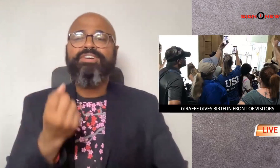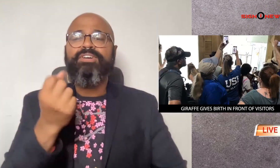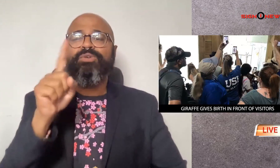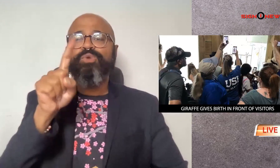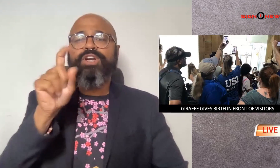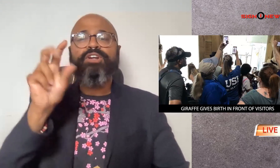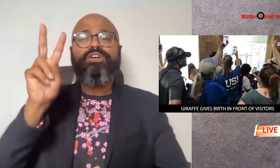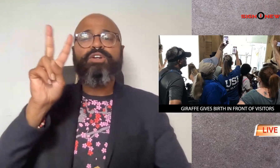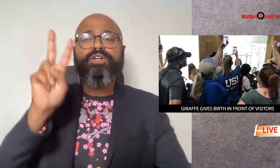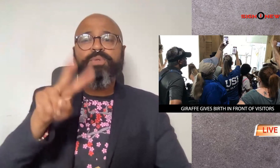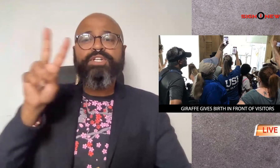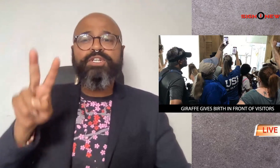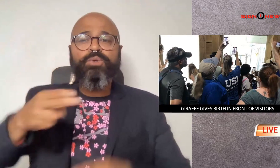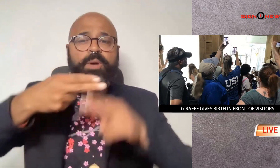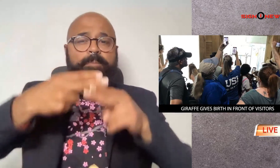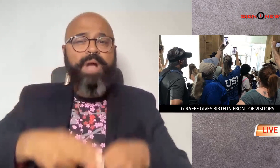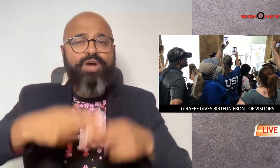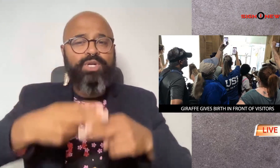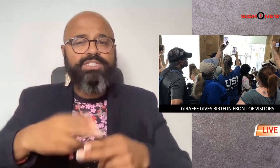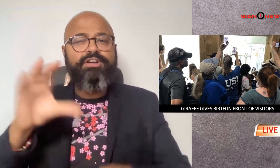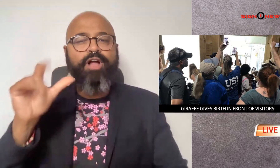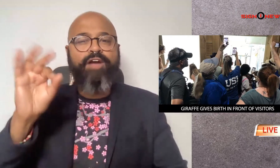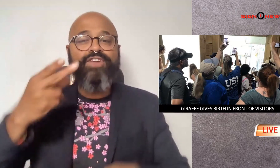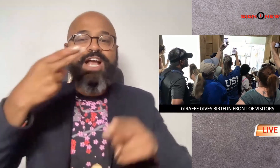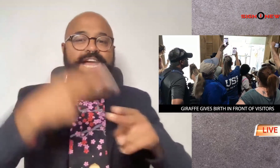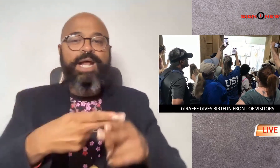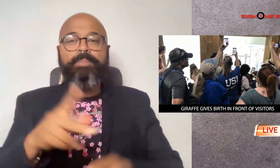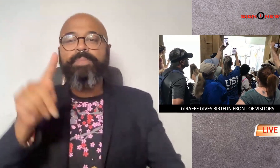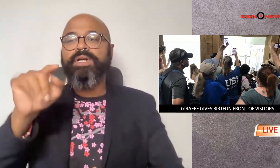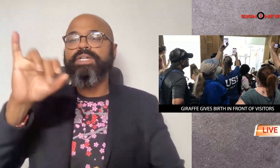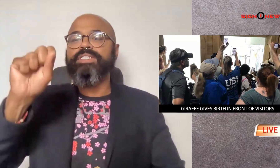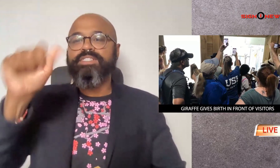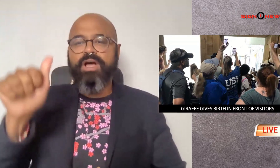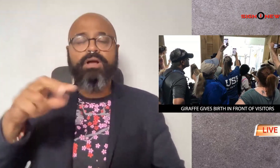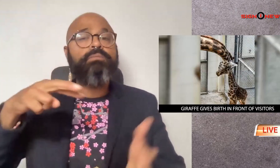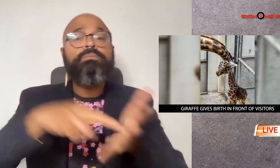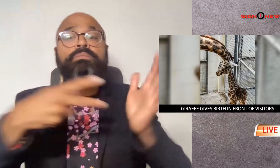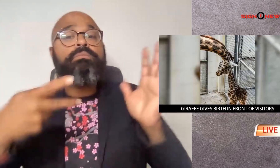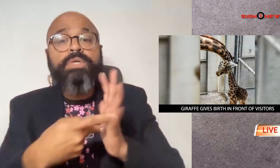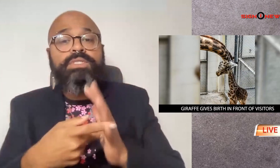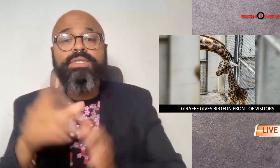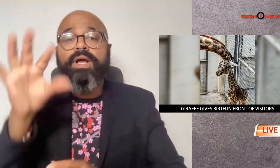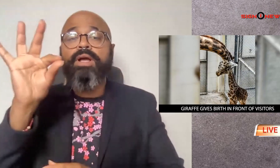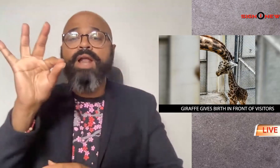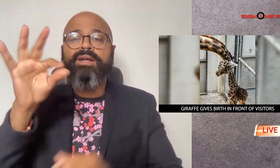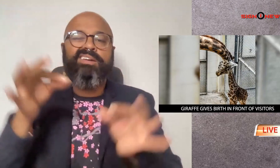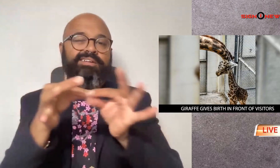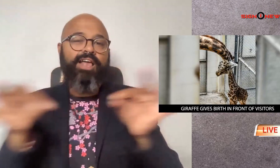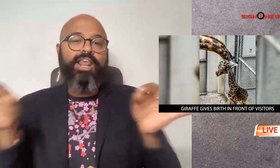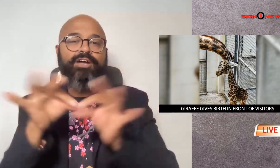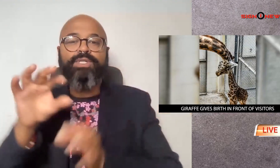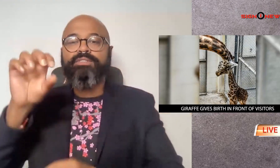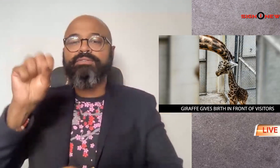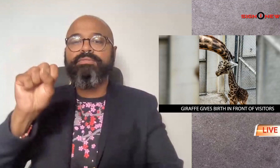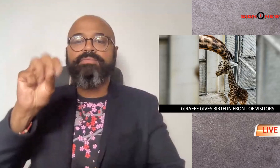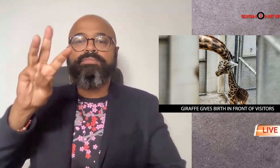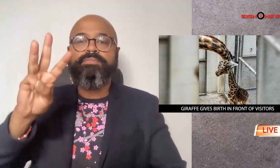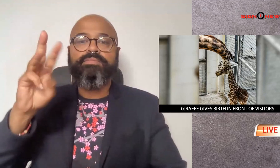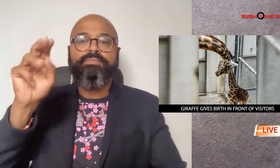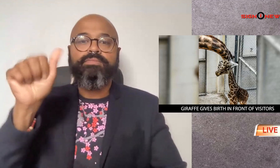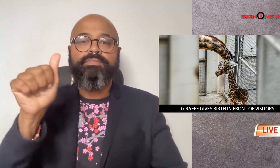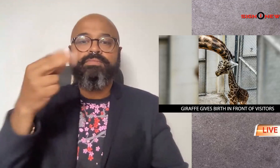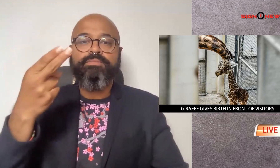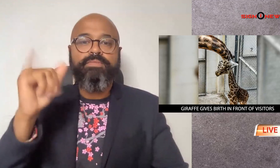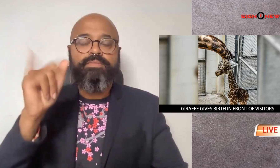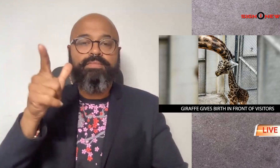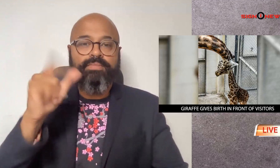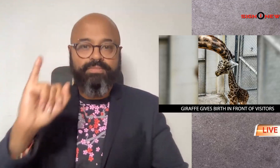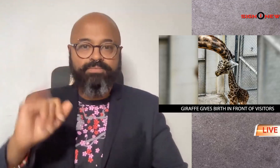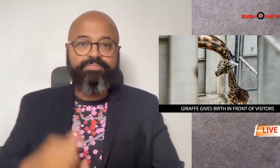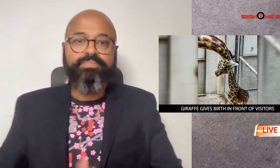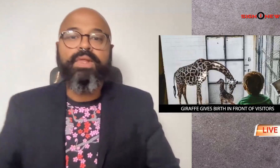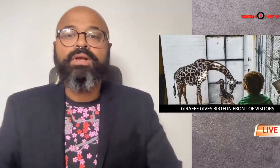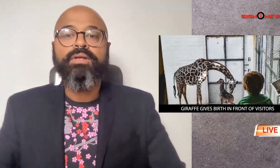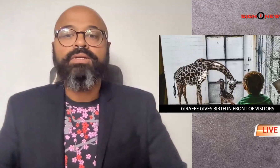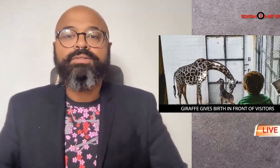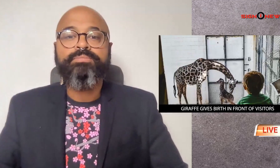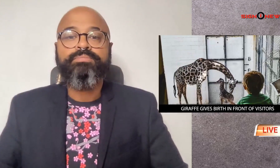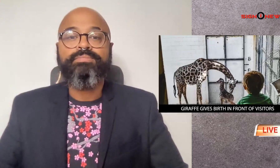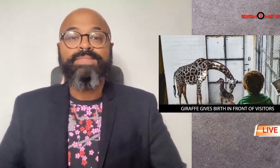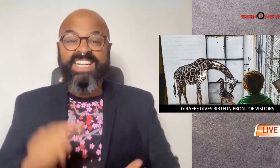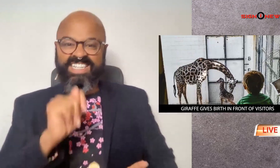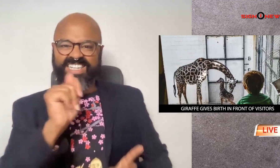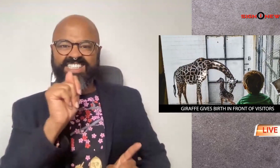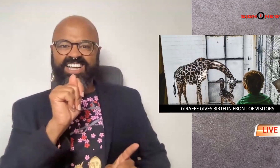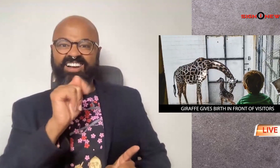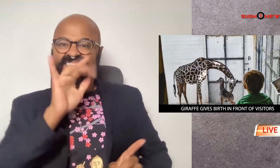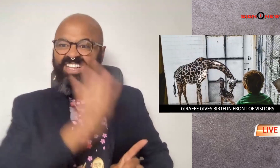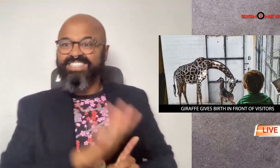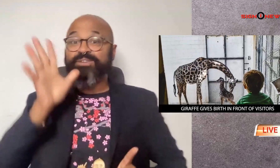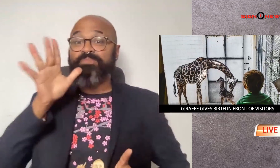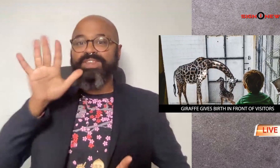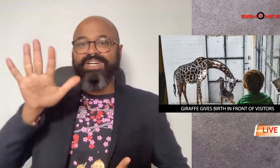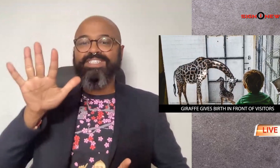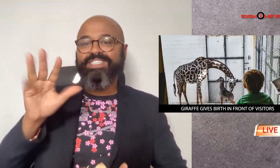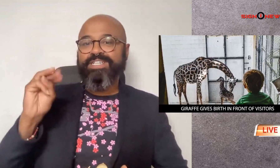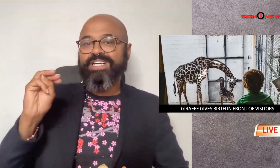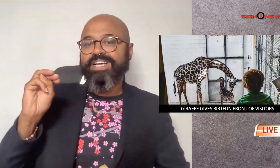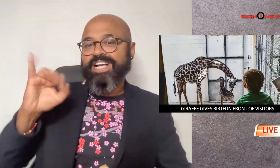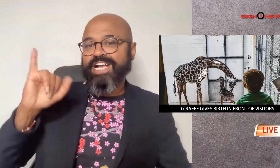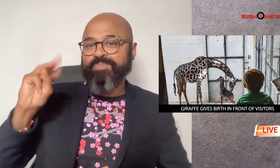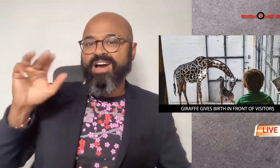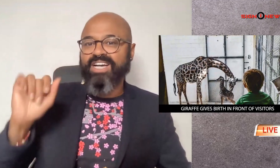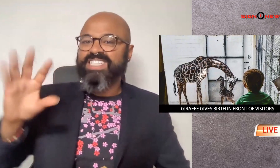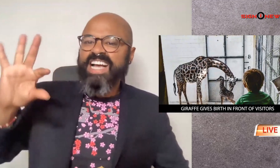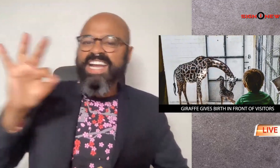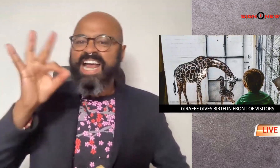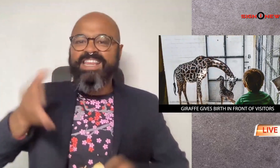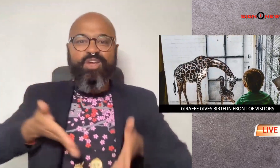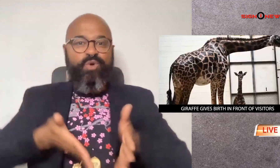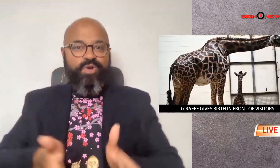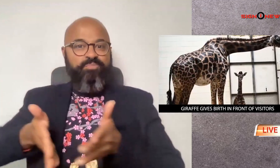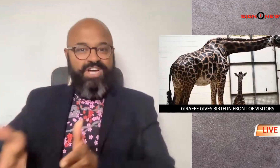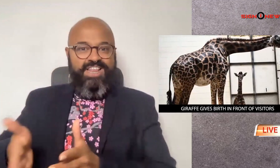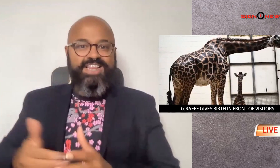tall 122 pound calf named Tisa which means nine in Swahili Tisa is Imara's ninth offspring